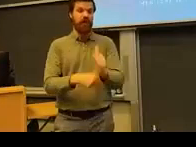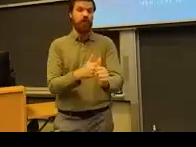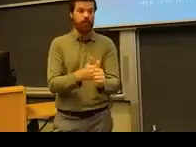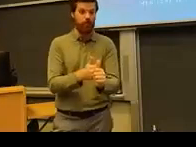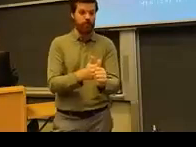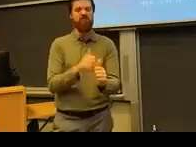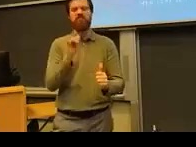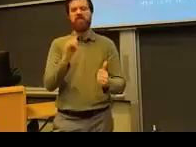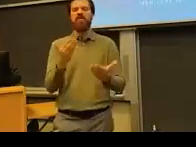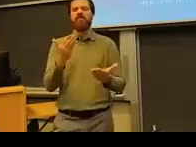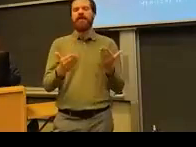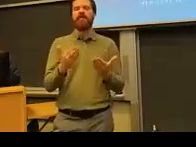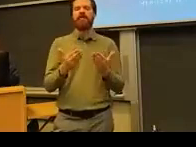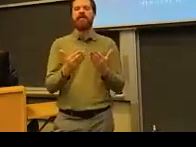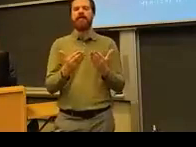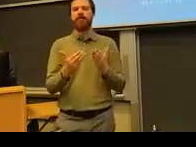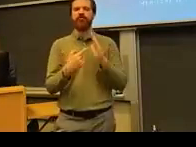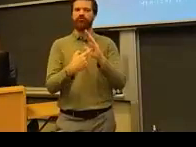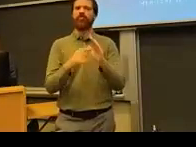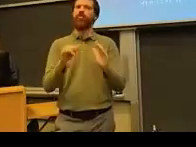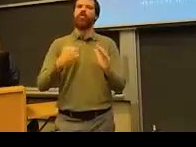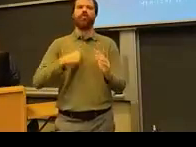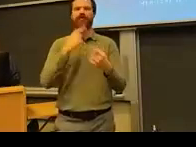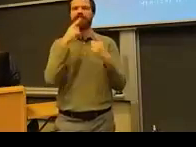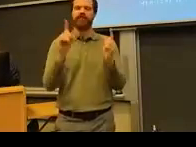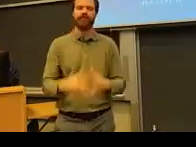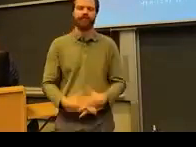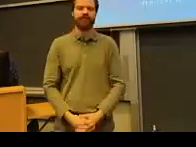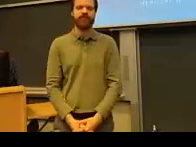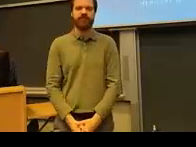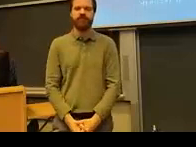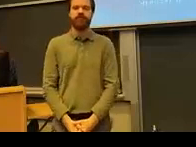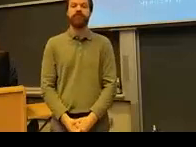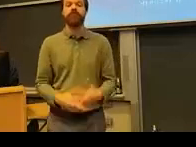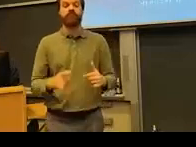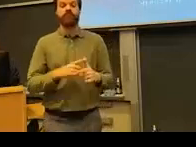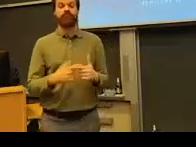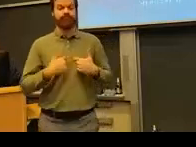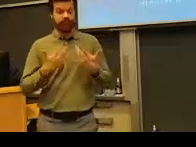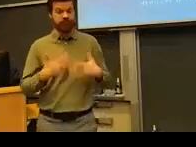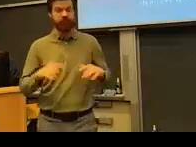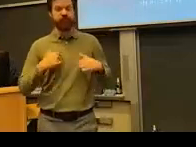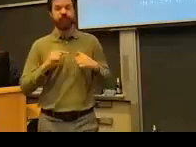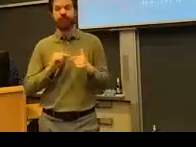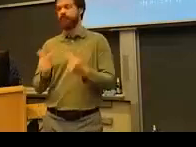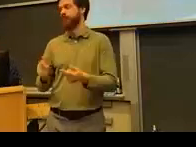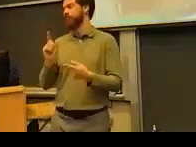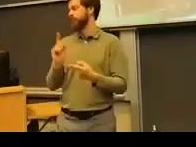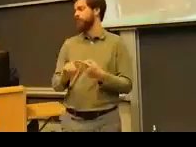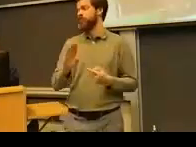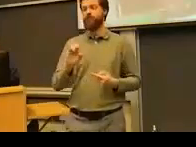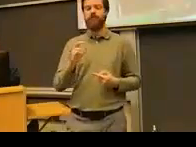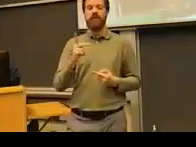actually be a sign of success for us I'm going to hand off here to uh Becky who can talk a